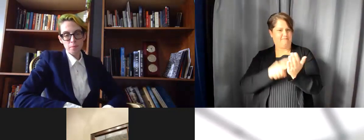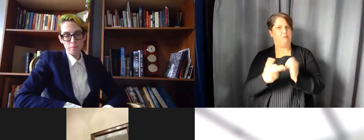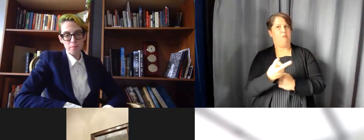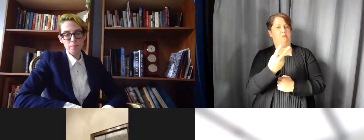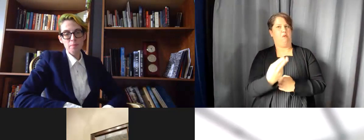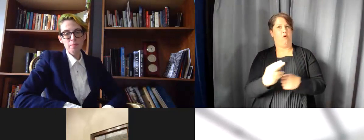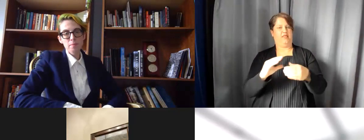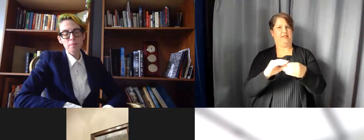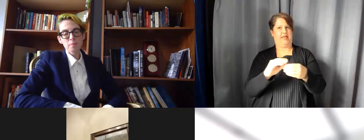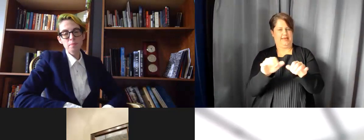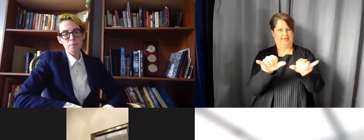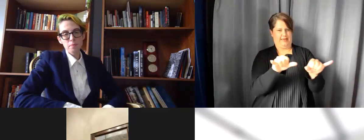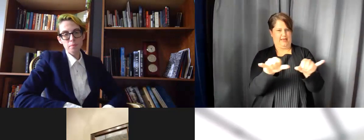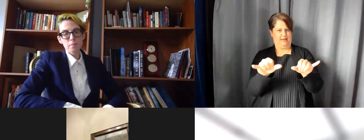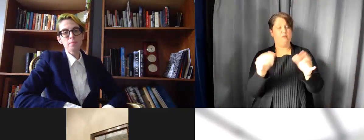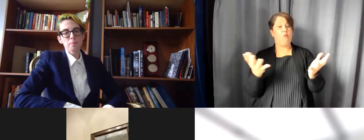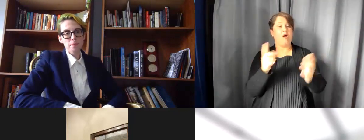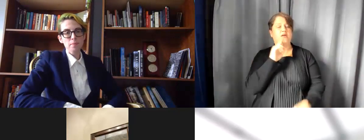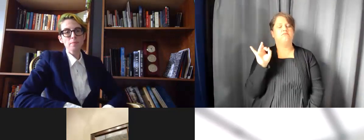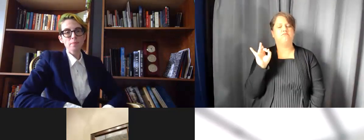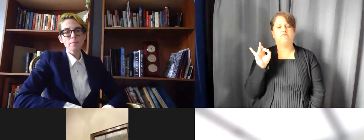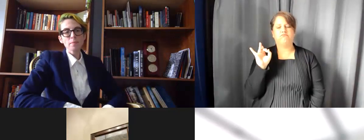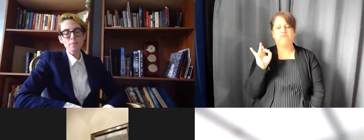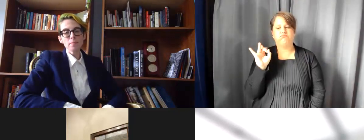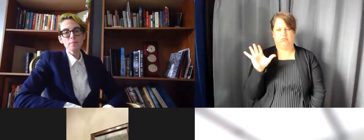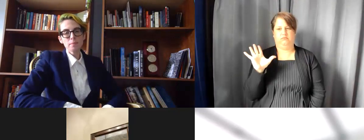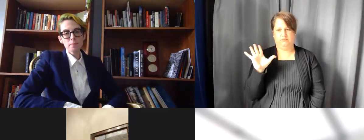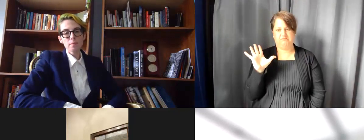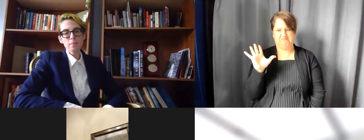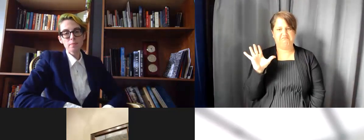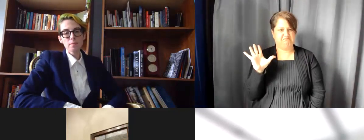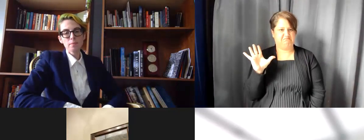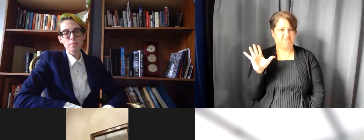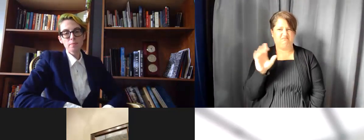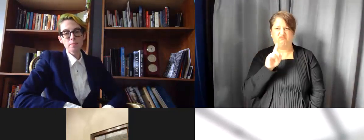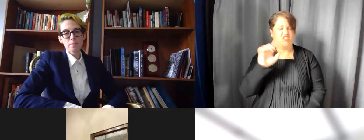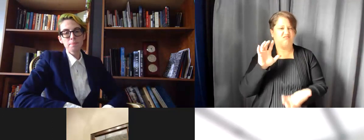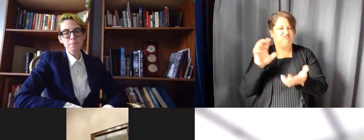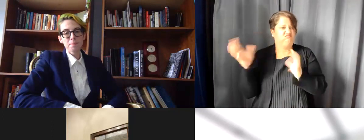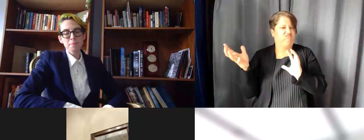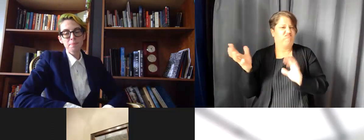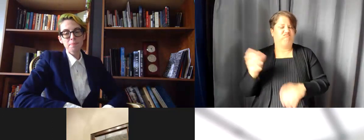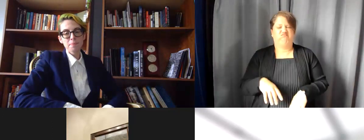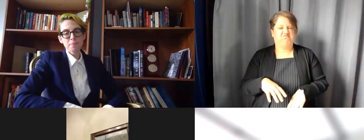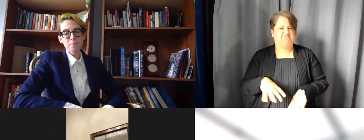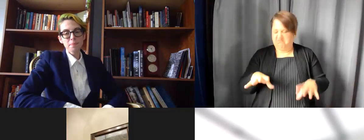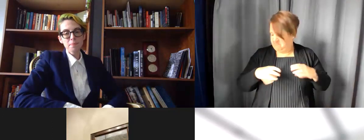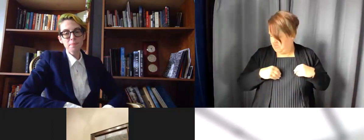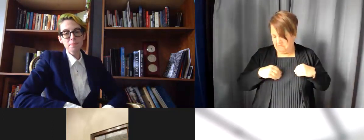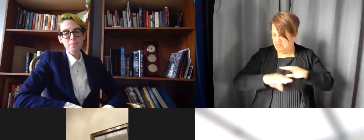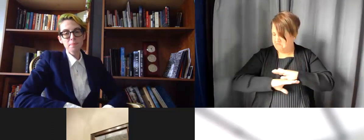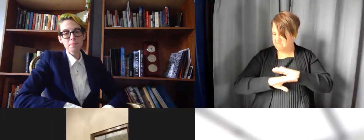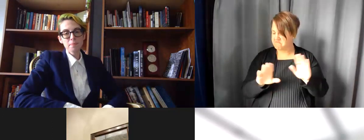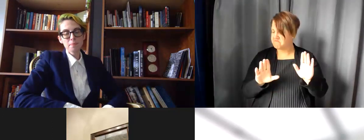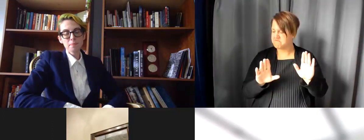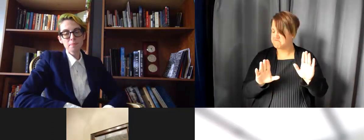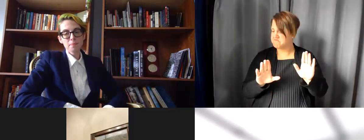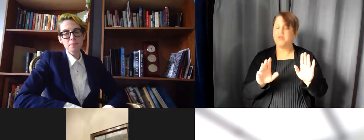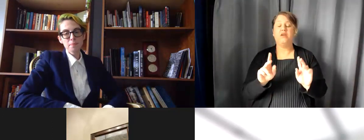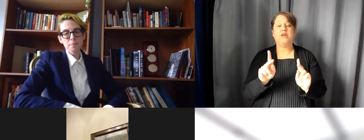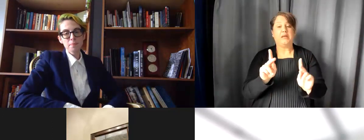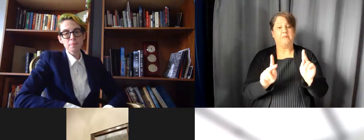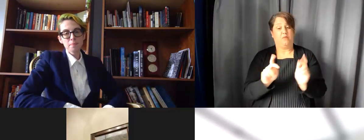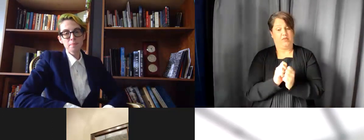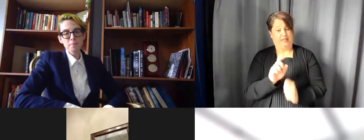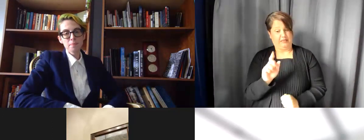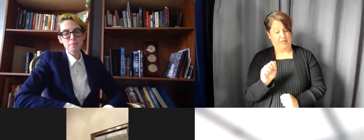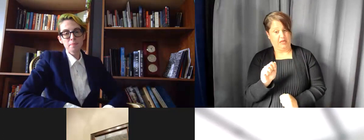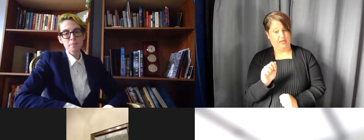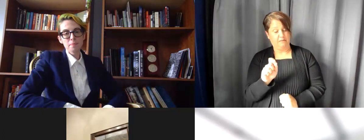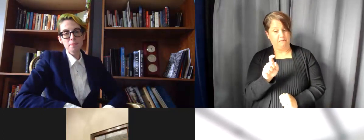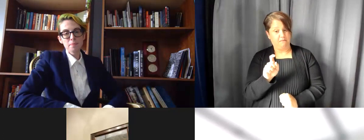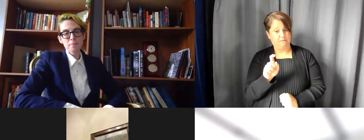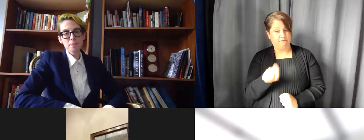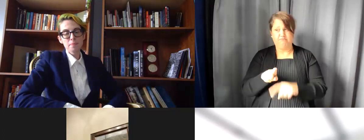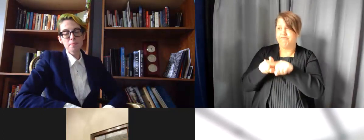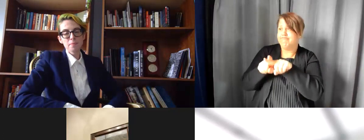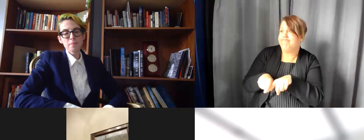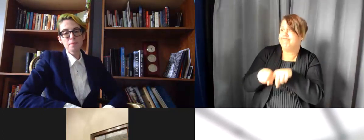Jordan Radford: it is a travesty? It is honestly an atrocity that people with disabilities have to rely on the